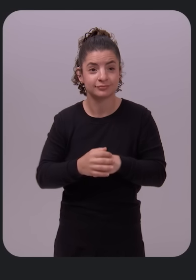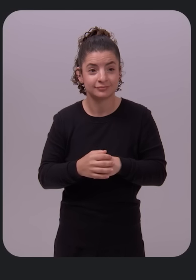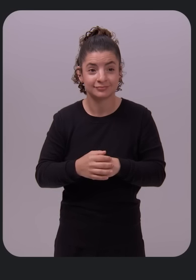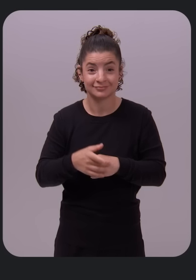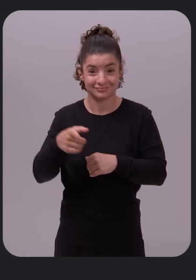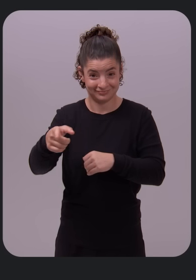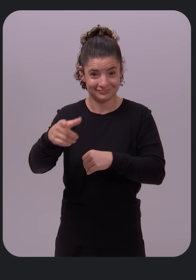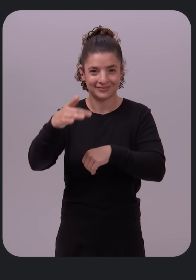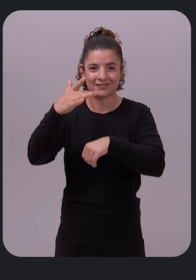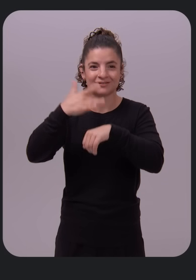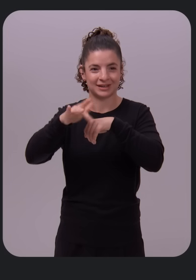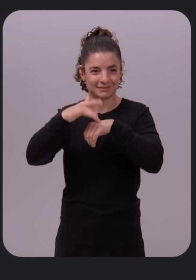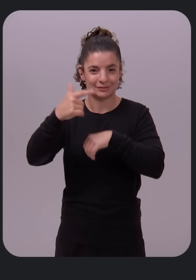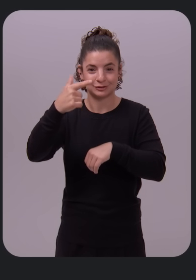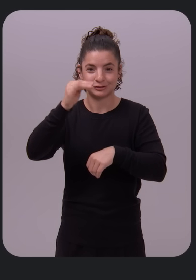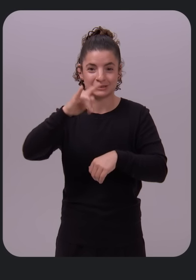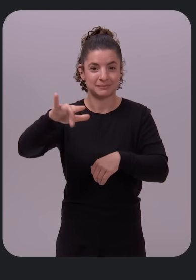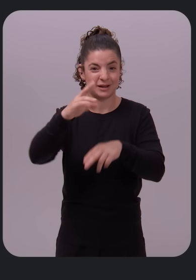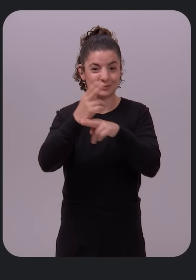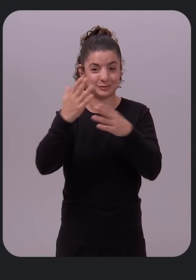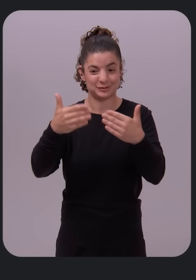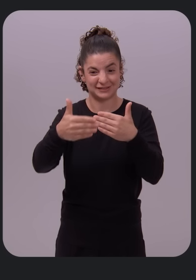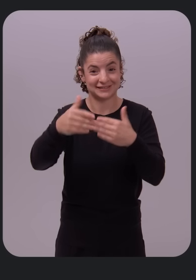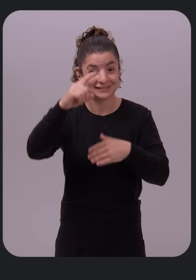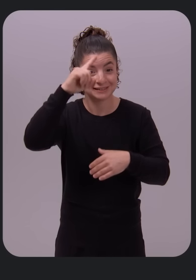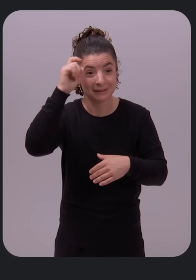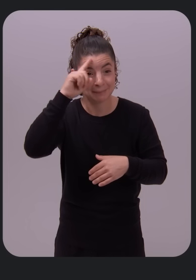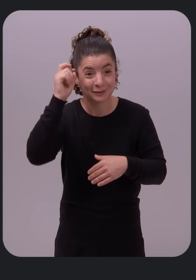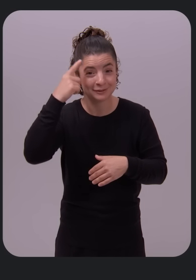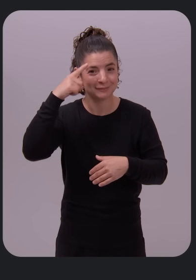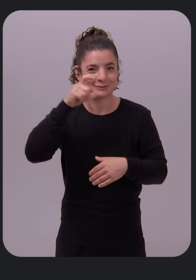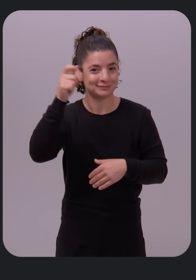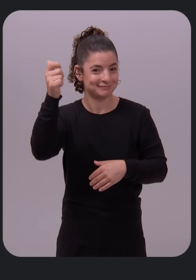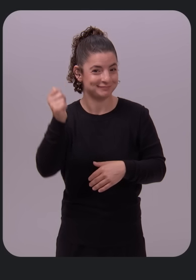This will be available in Gmail this summer for subscribers.